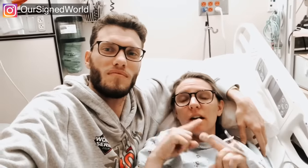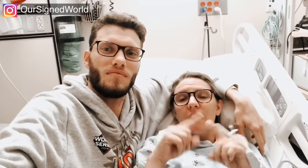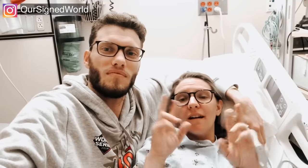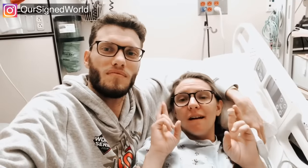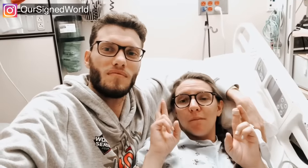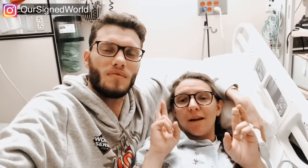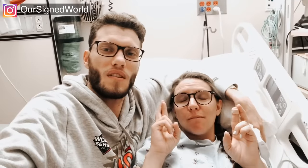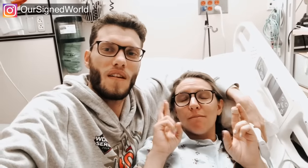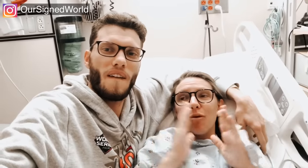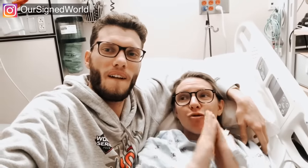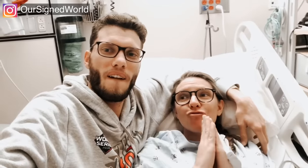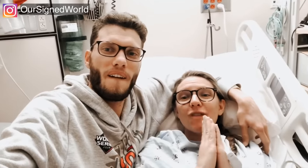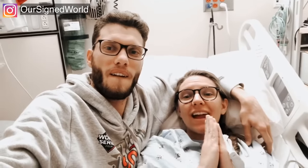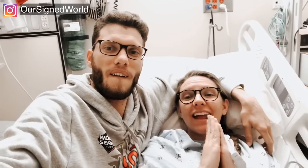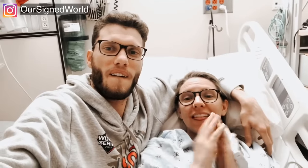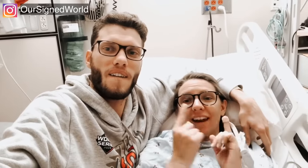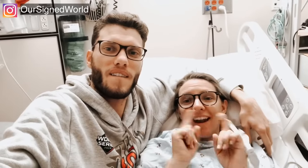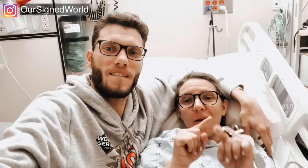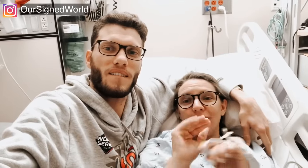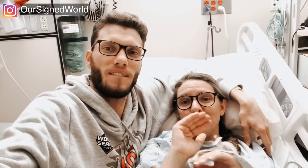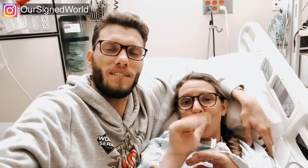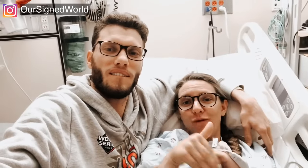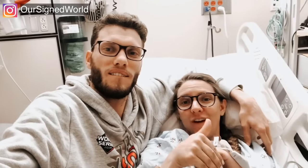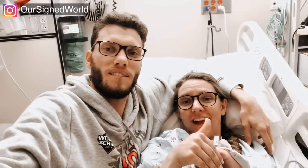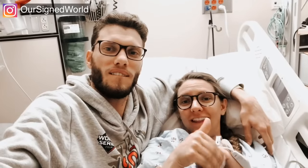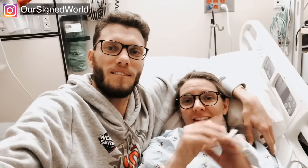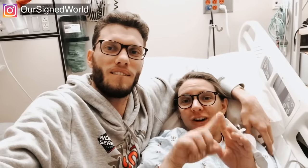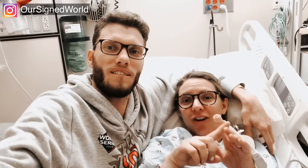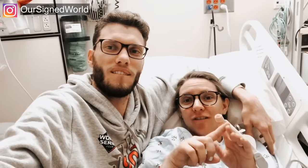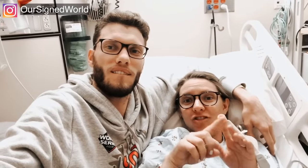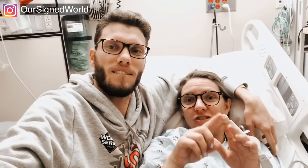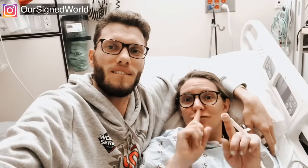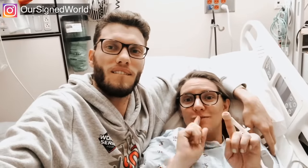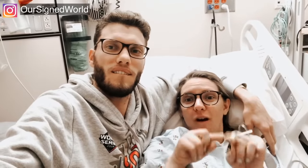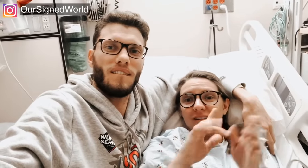But I'm praying that it happens overnight that I'll respond